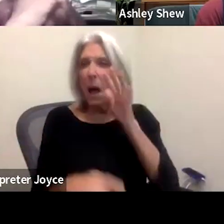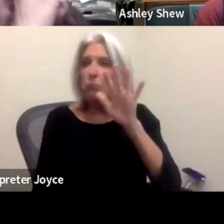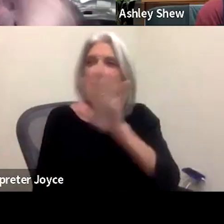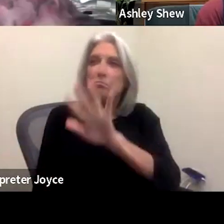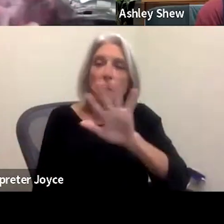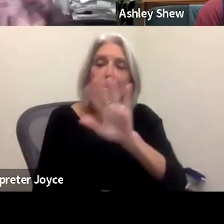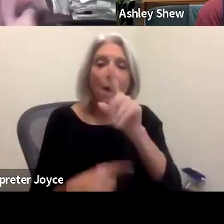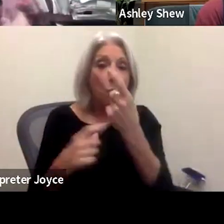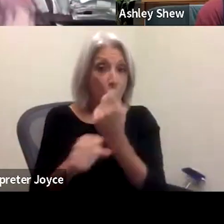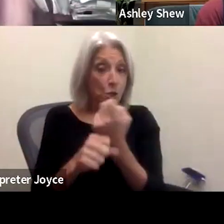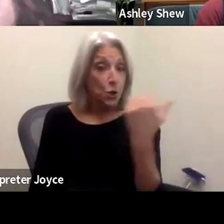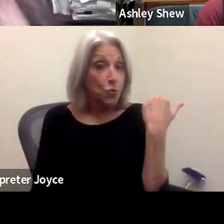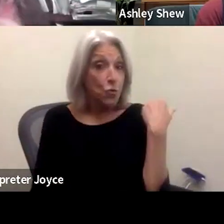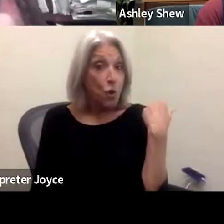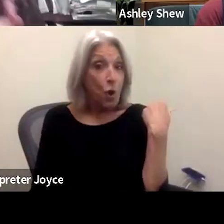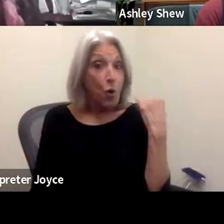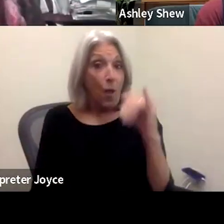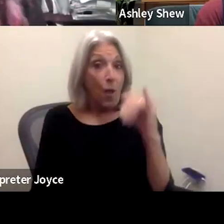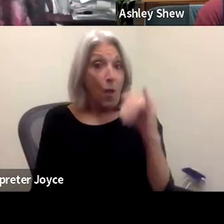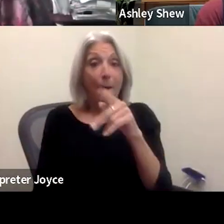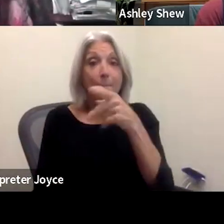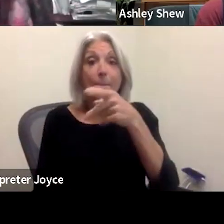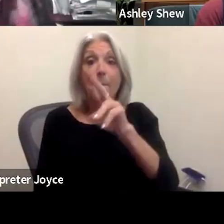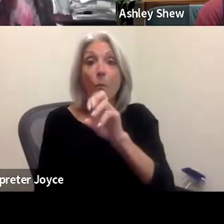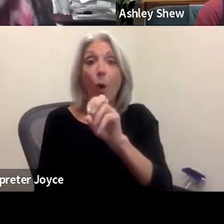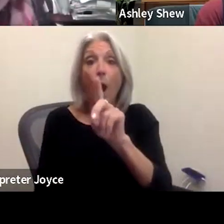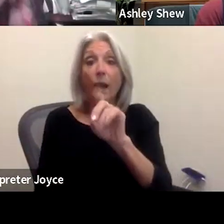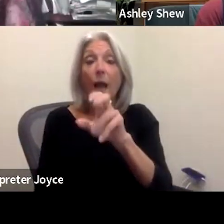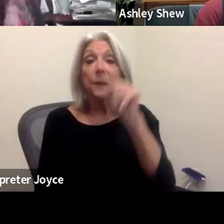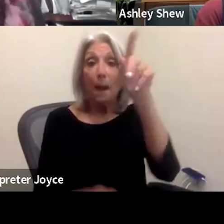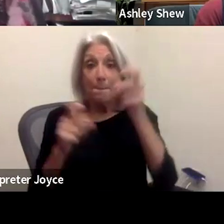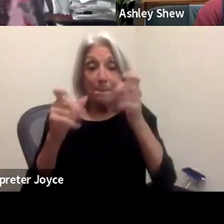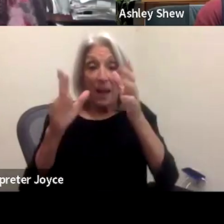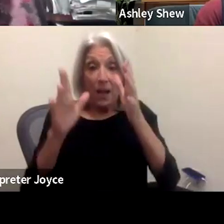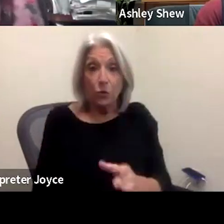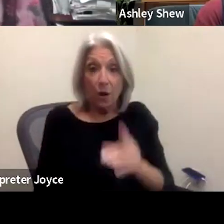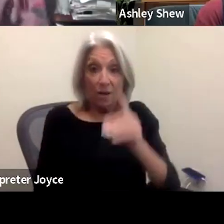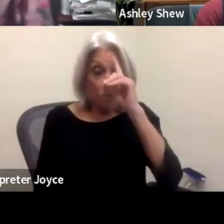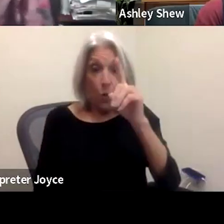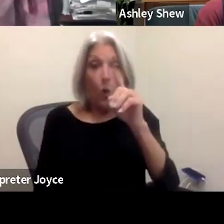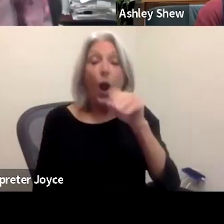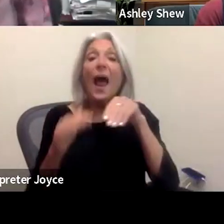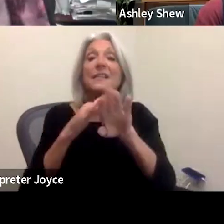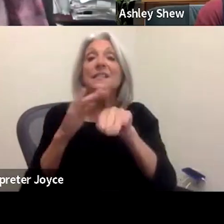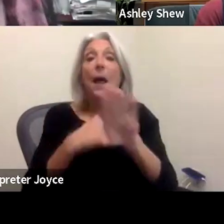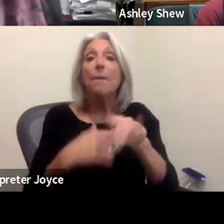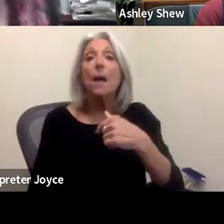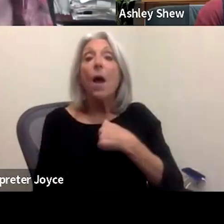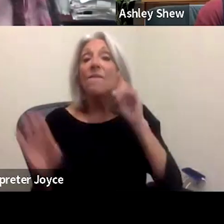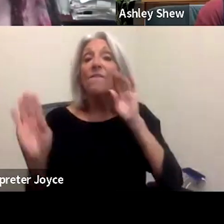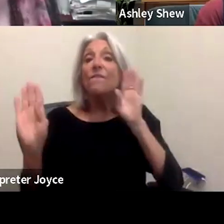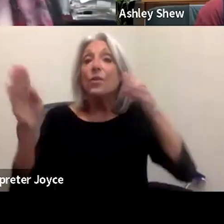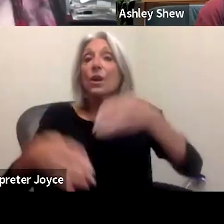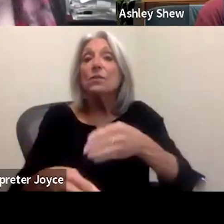the Product Manager for Accessibility, primarily focused on Mozilla Firefox, but also in other areas.